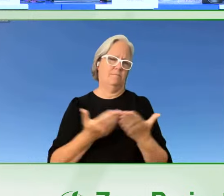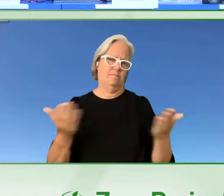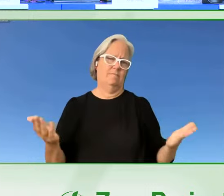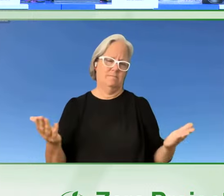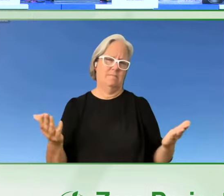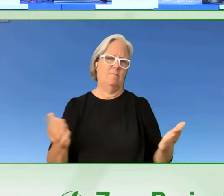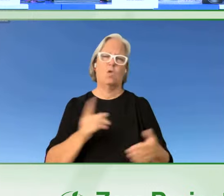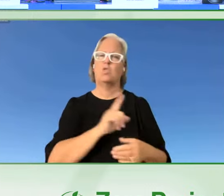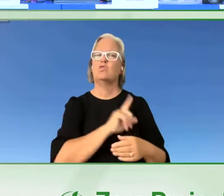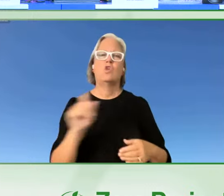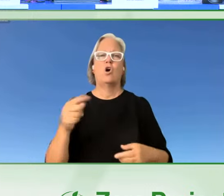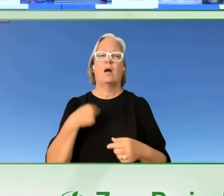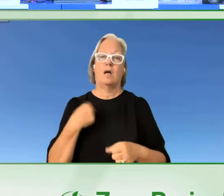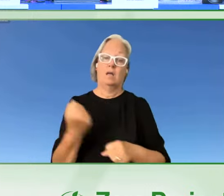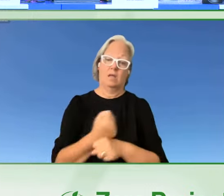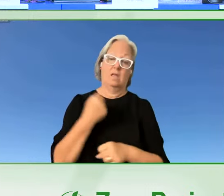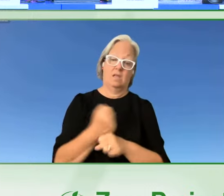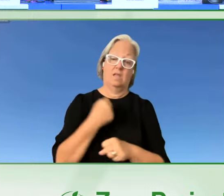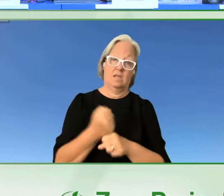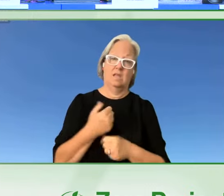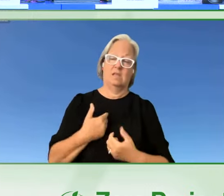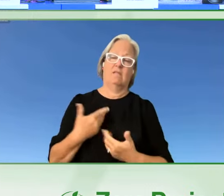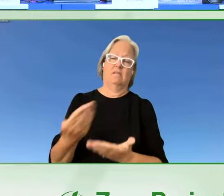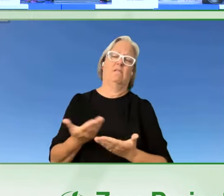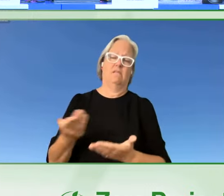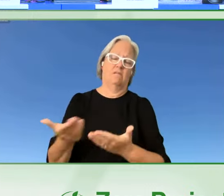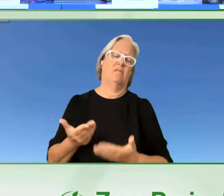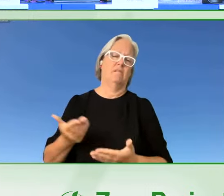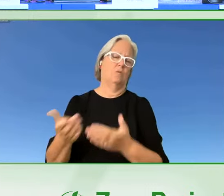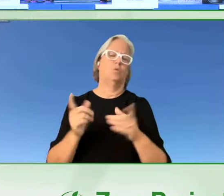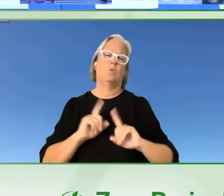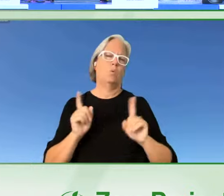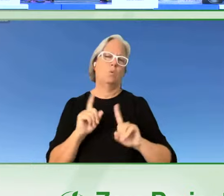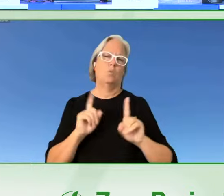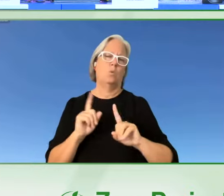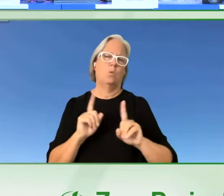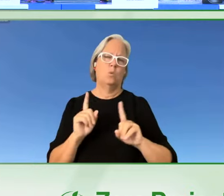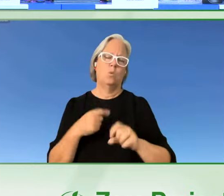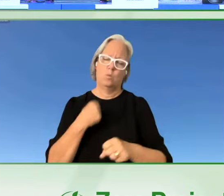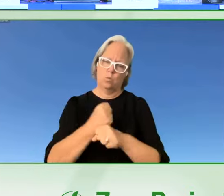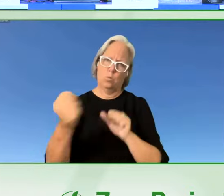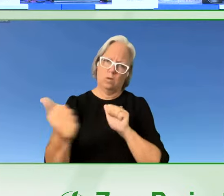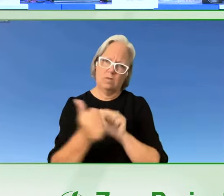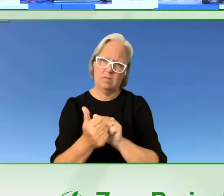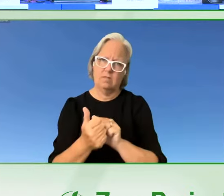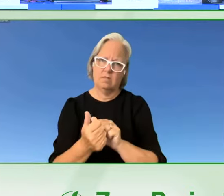further perpetuate the negative stereotypes.